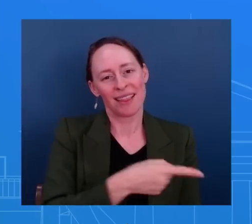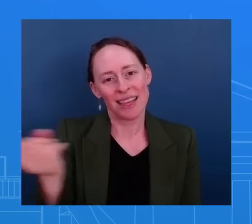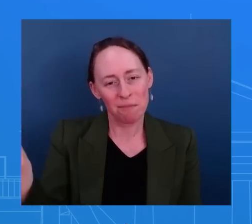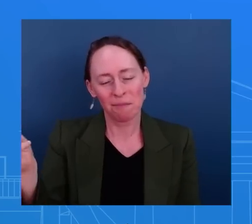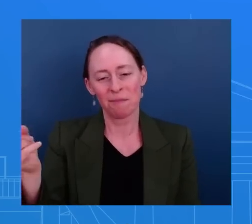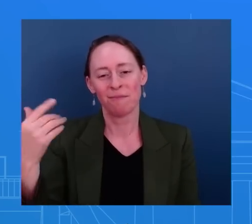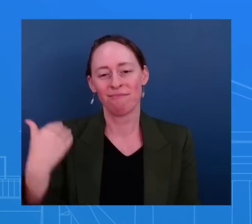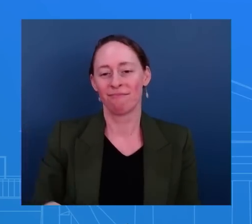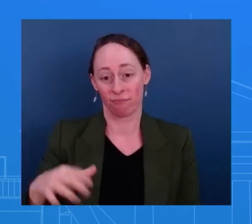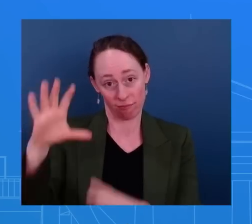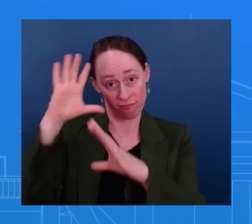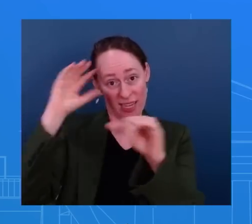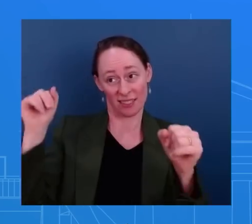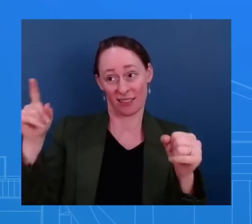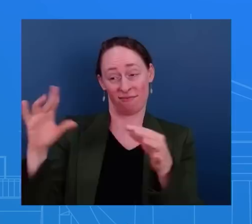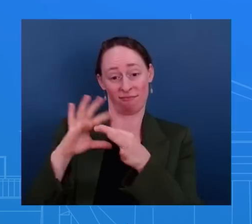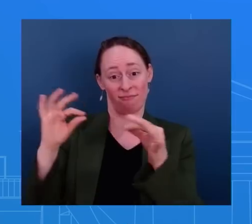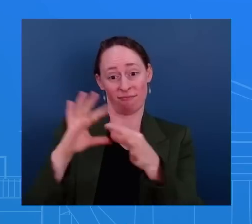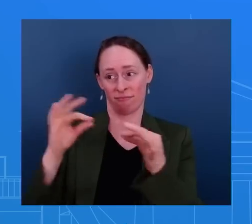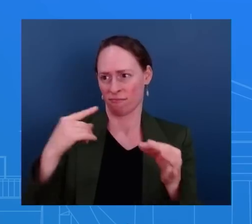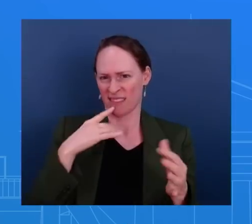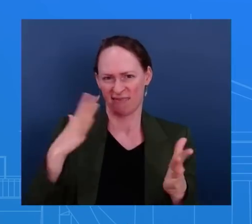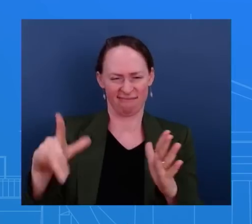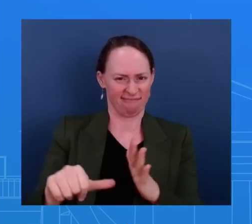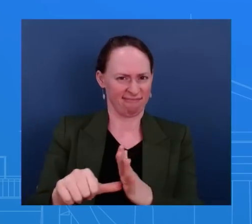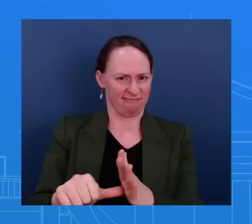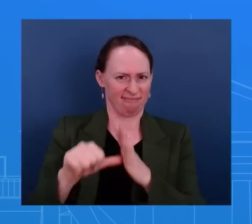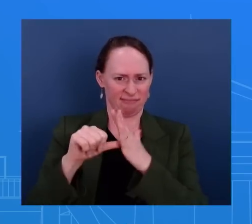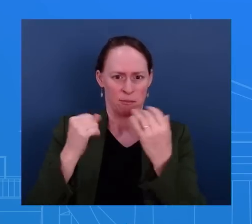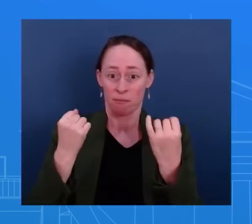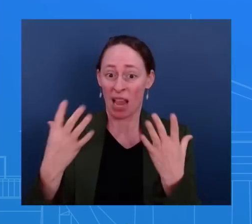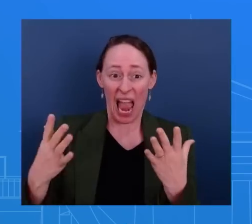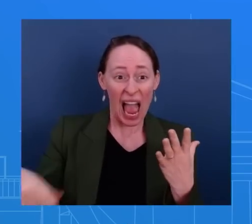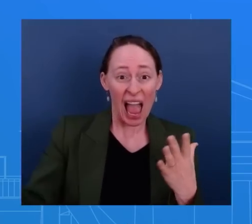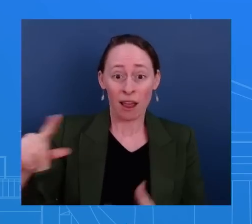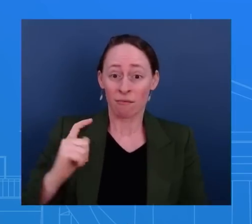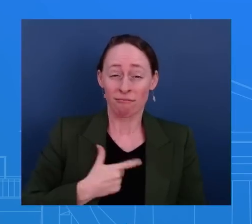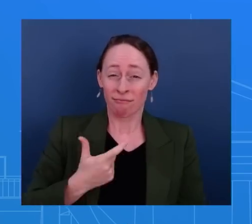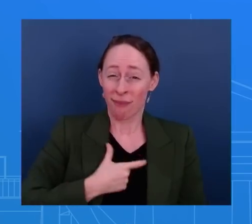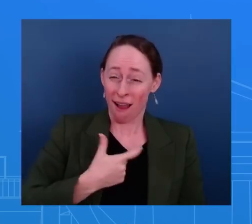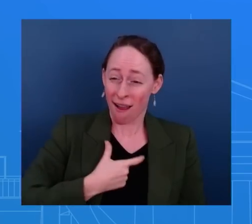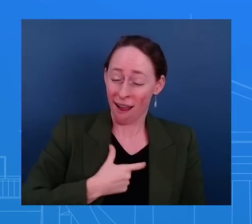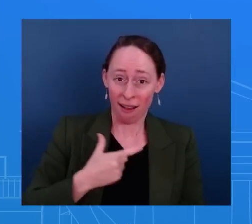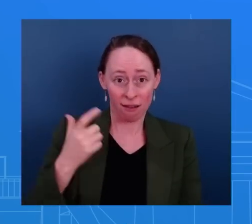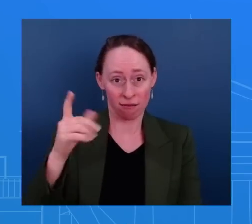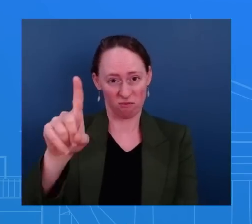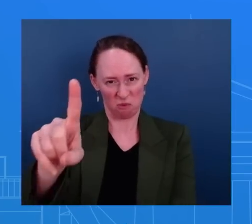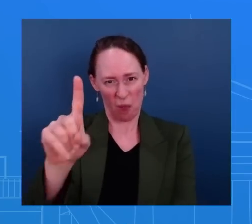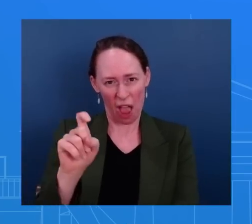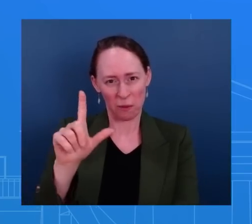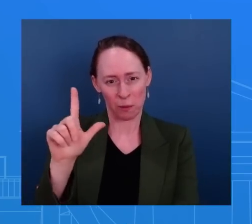bringing home an impressive 126 medals, including 40 gold medals. From the president on down,